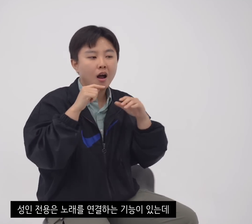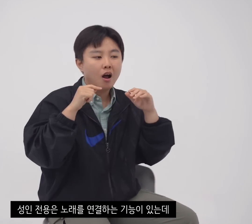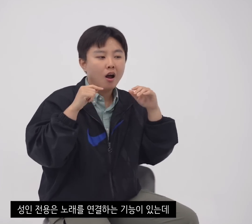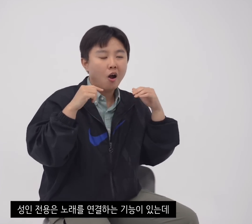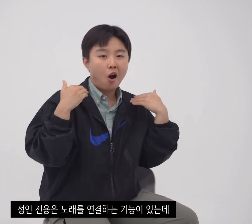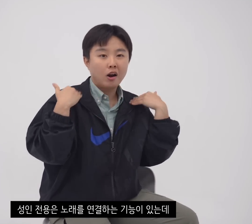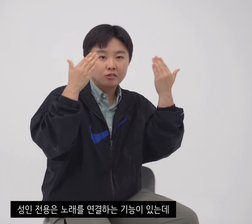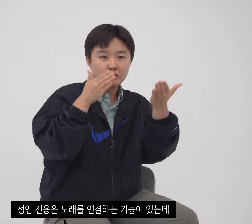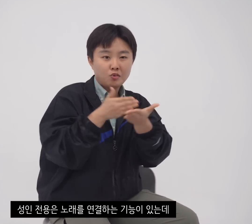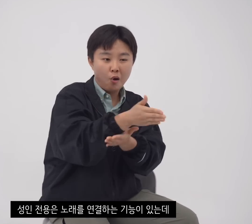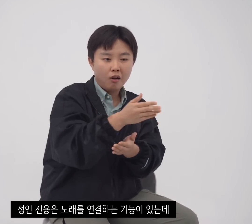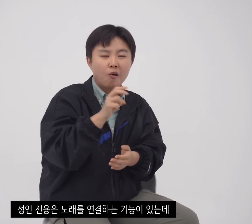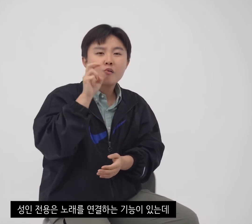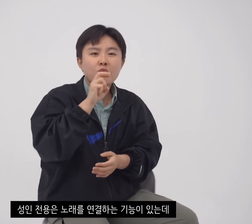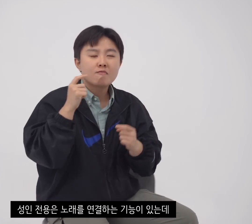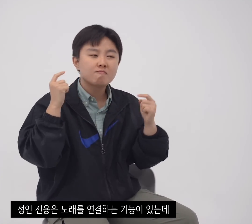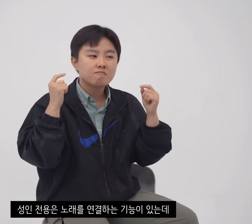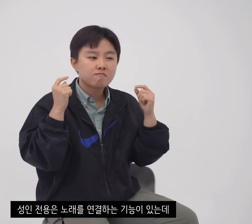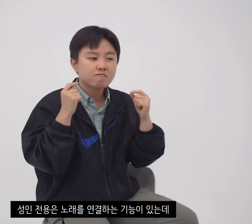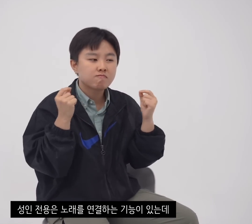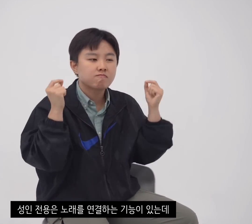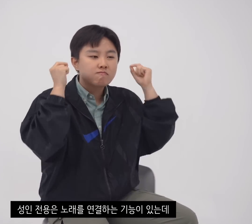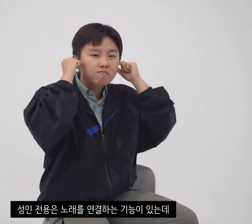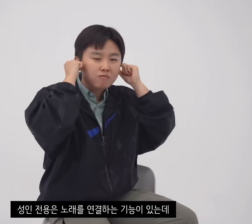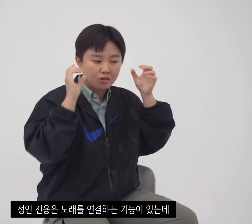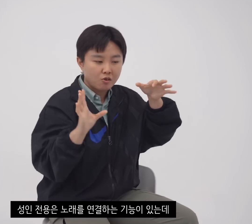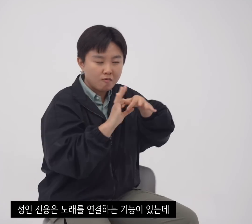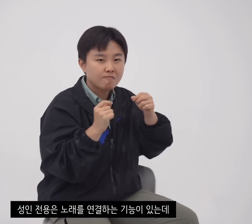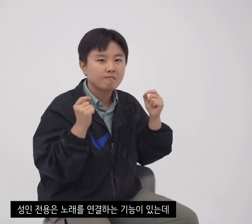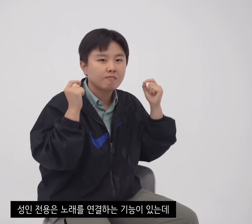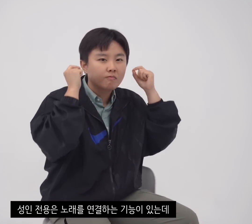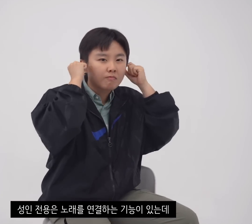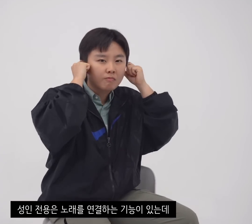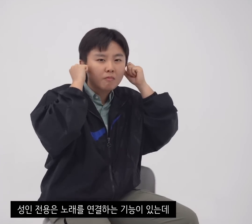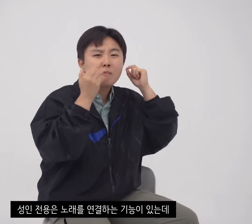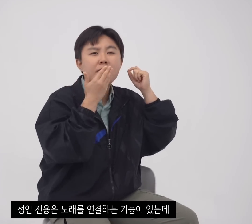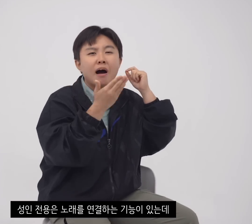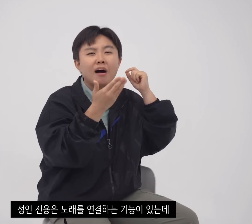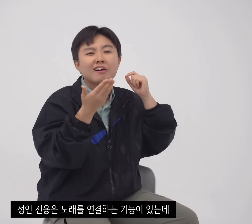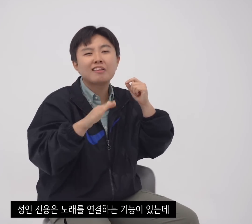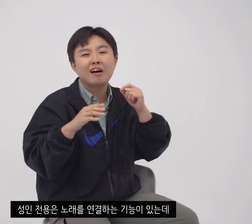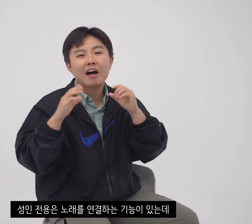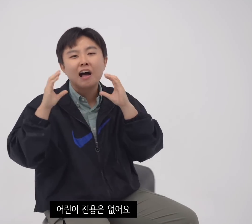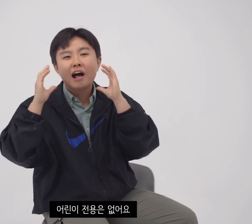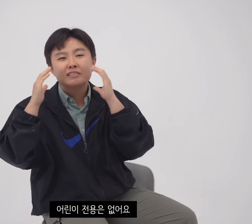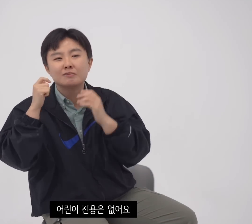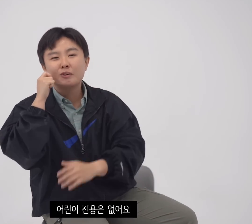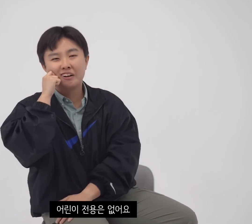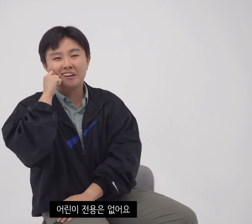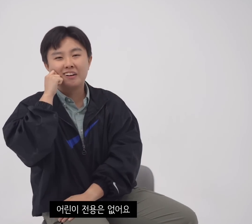For adults only, there is a function to link songs, there is no children-only version.